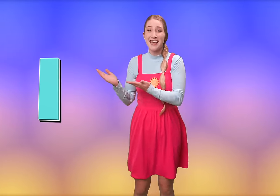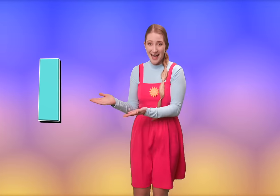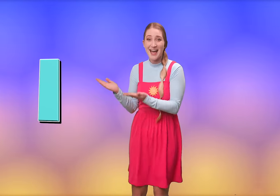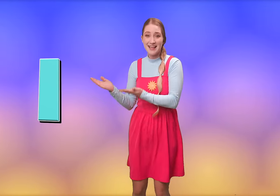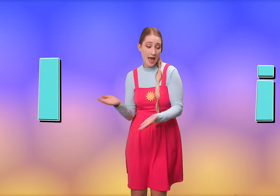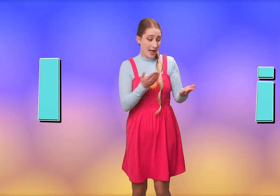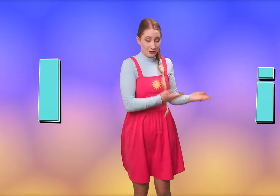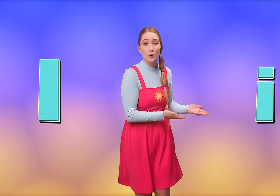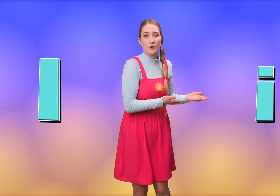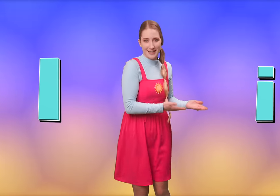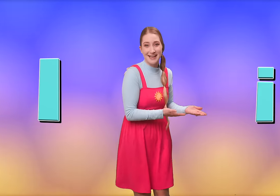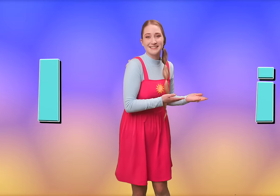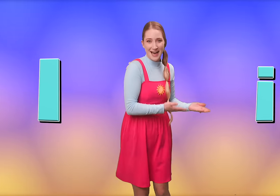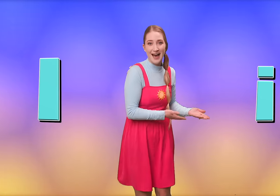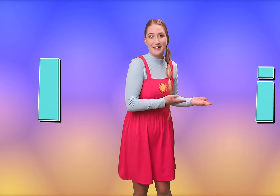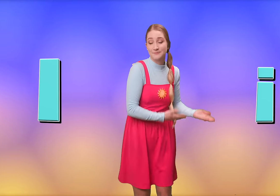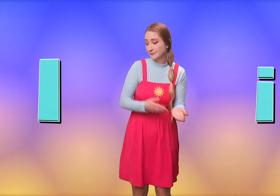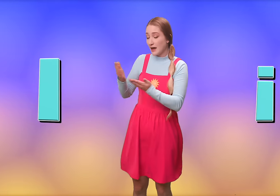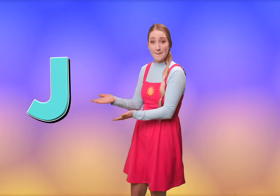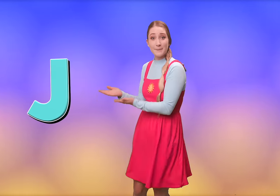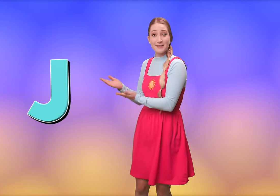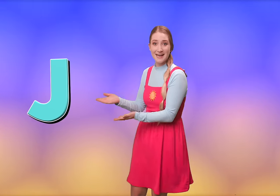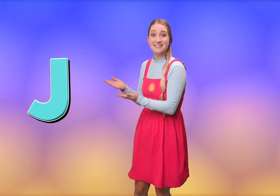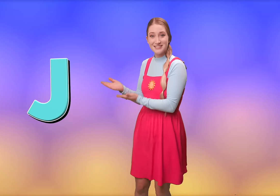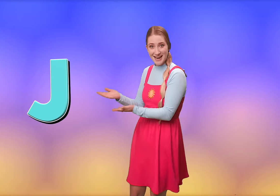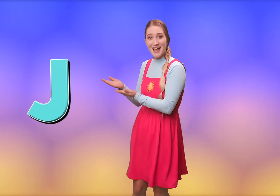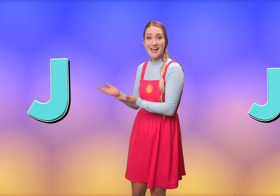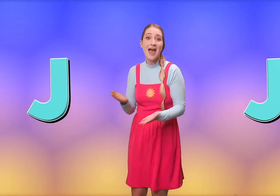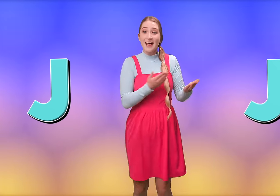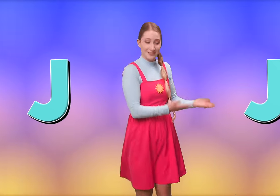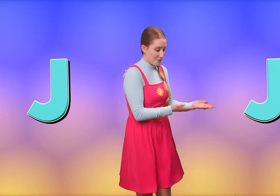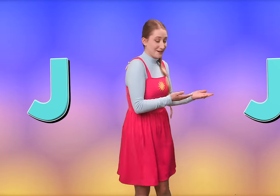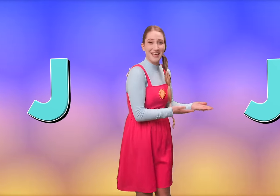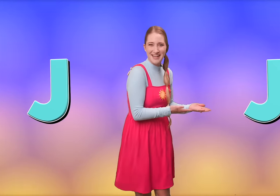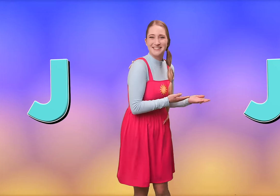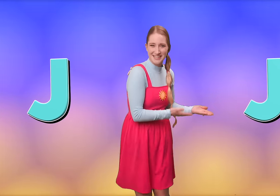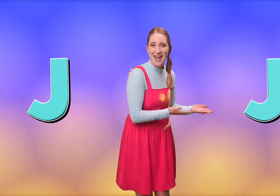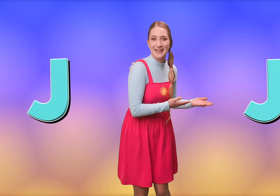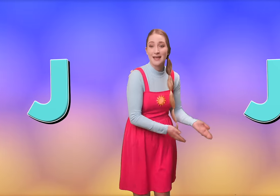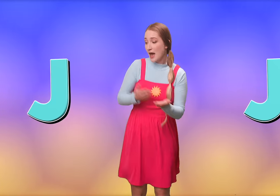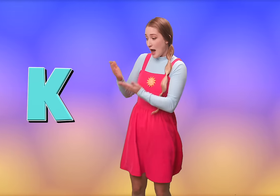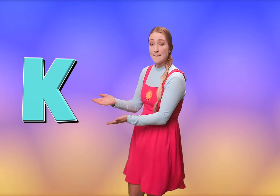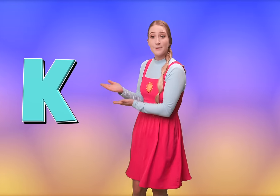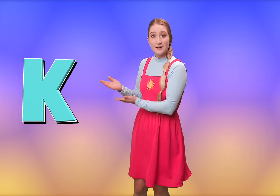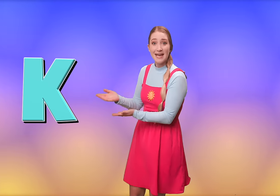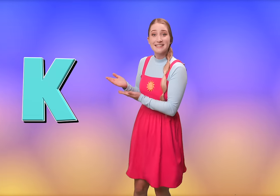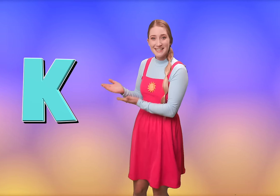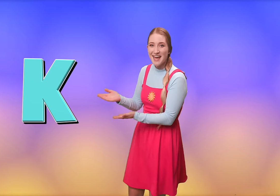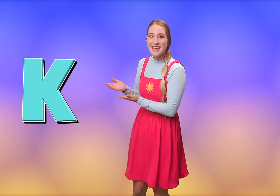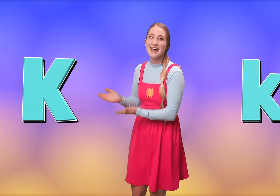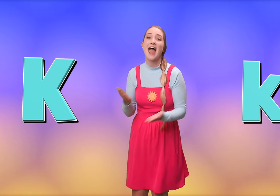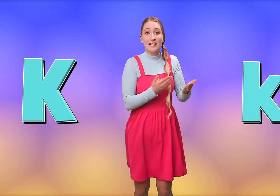Uppercase, uppercase J, and lowercase j, uppercase L.